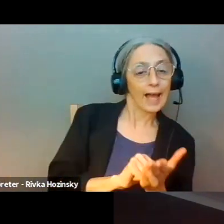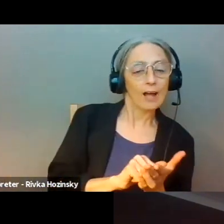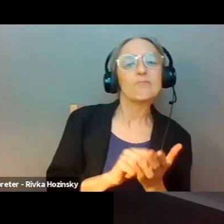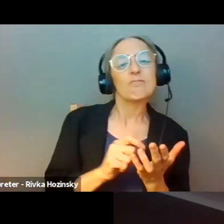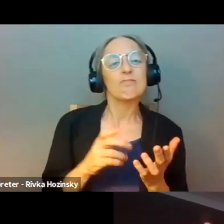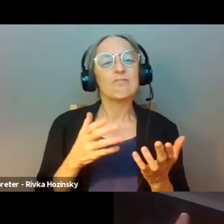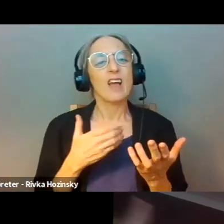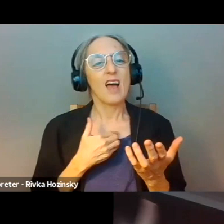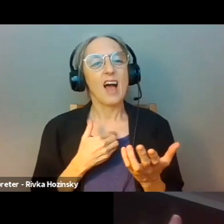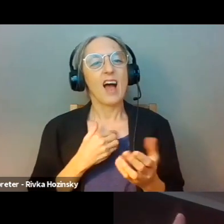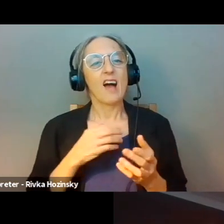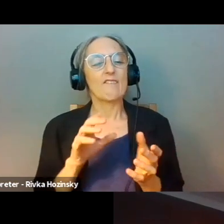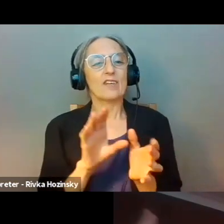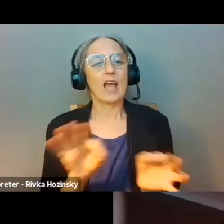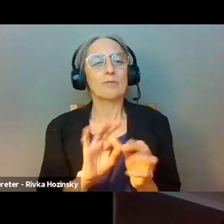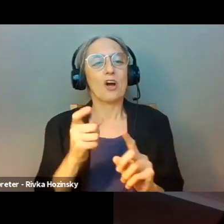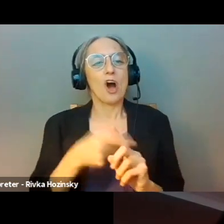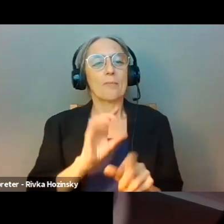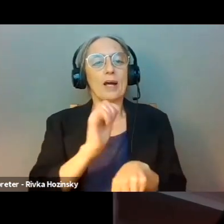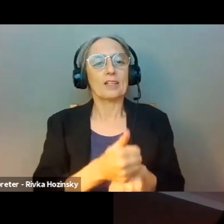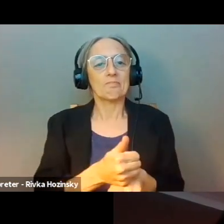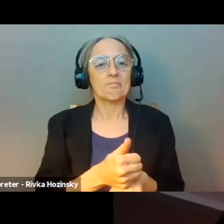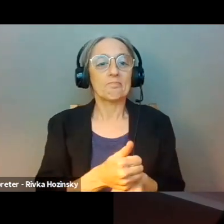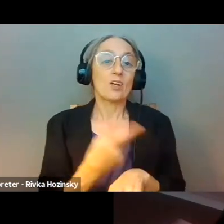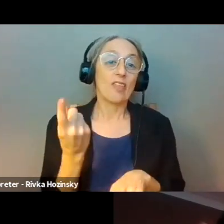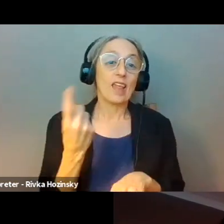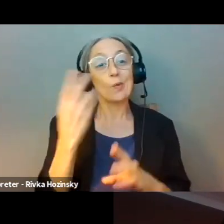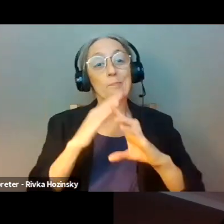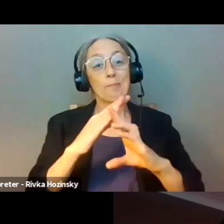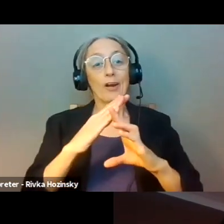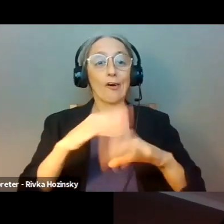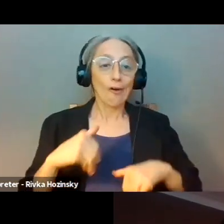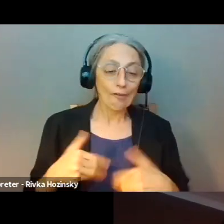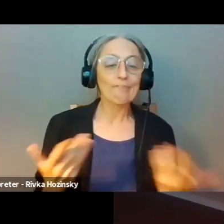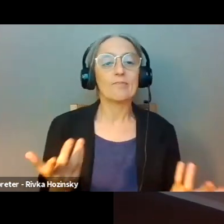of a barrier removed in terms of the auto captioning is available to any level.